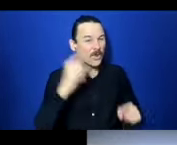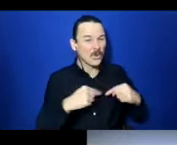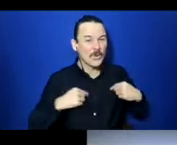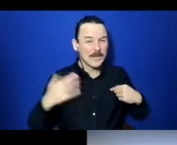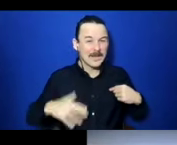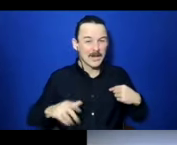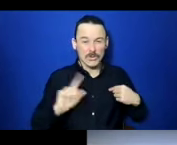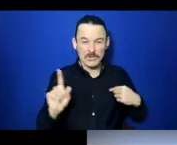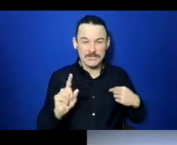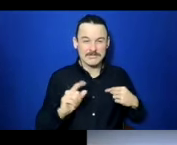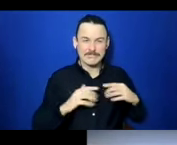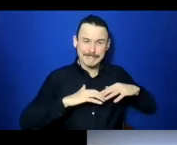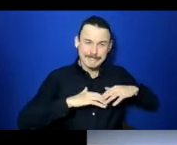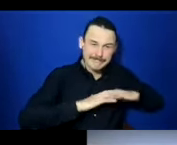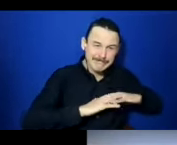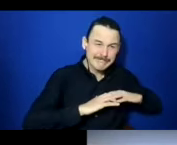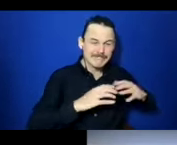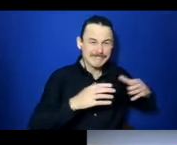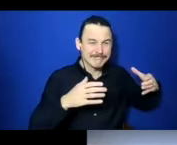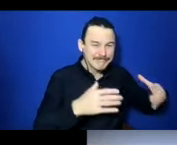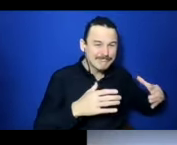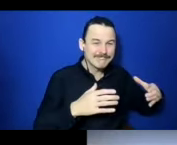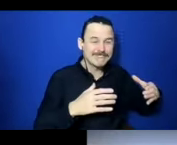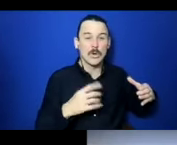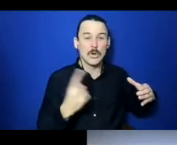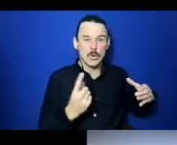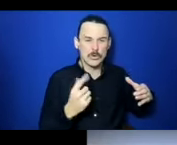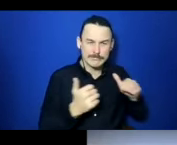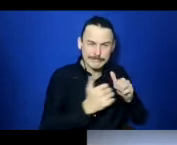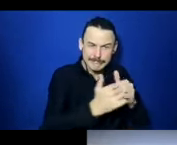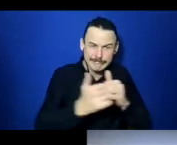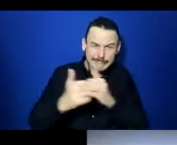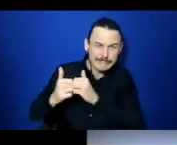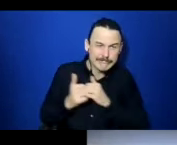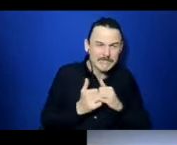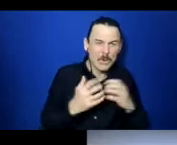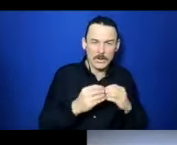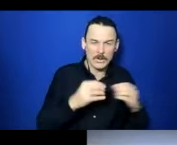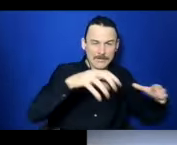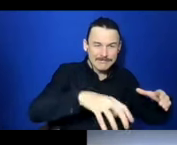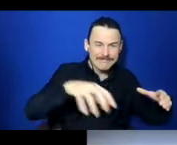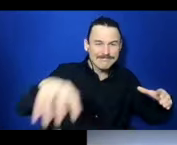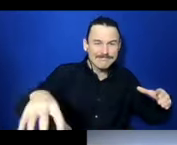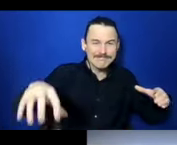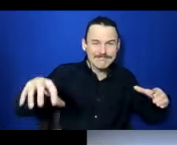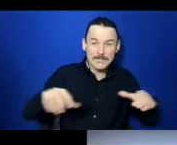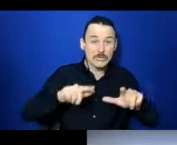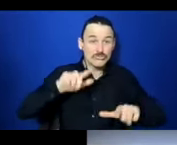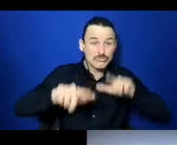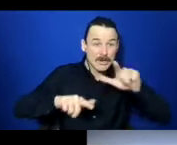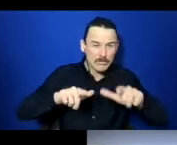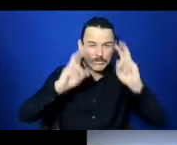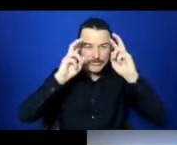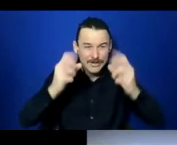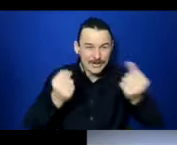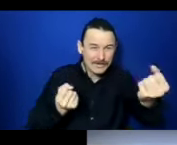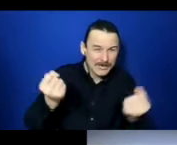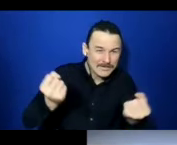coordination between you know public works, transportation and employment programs, or